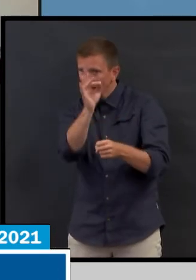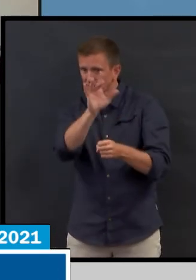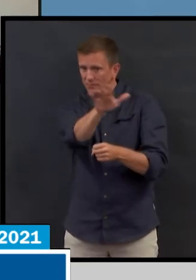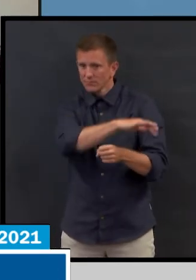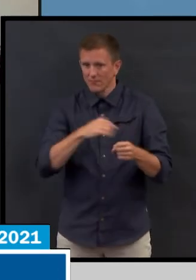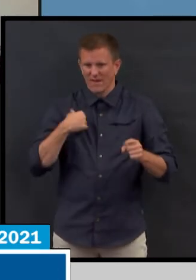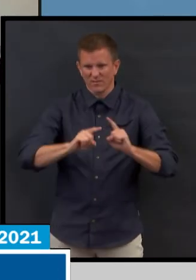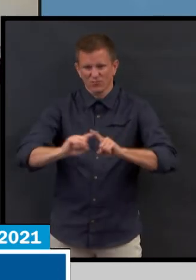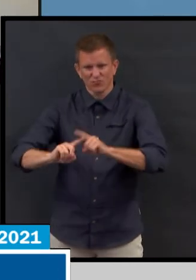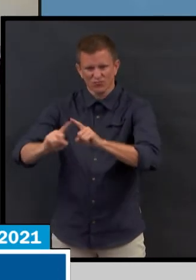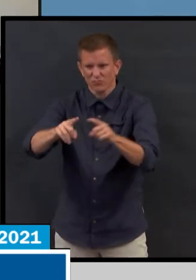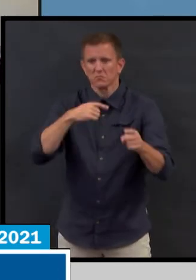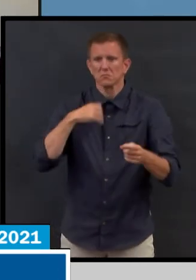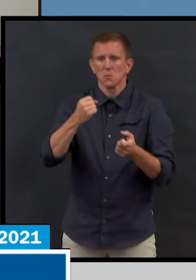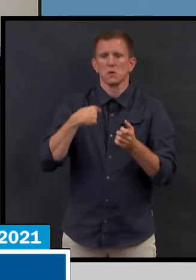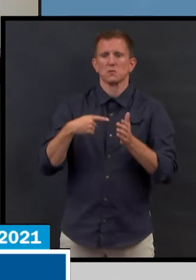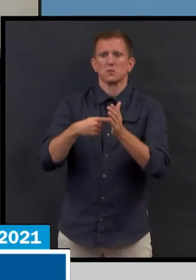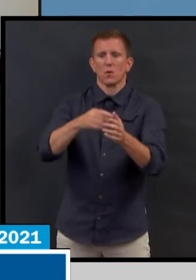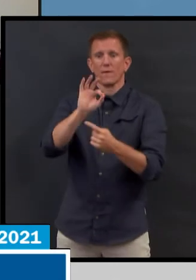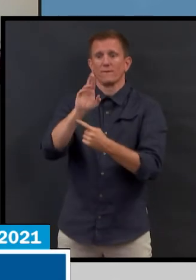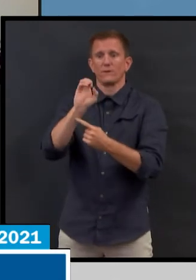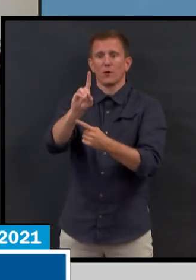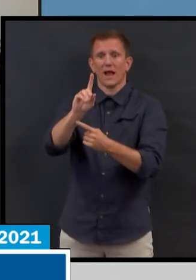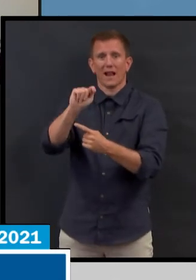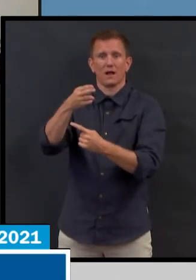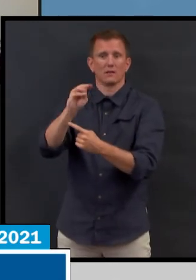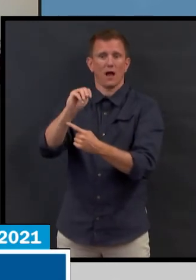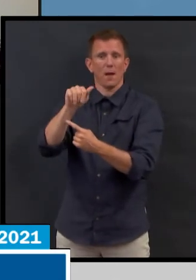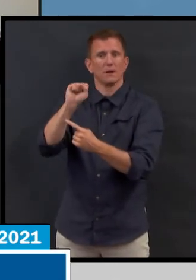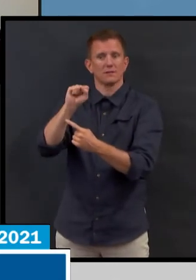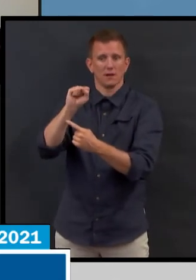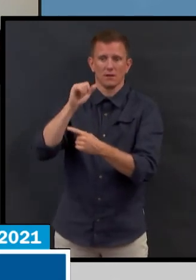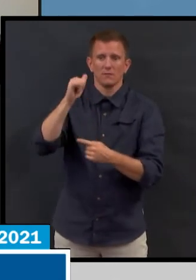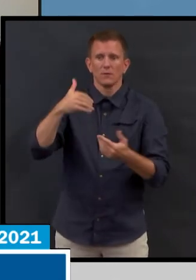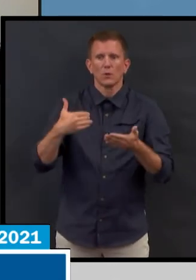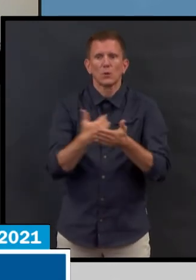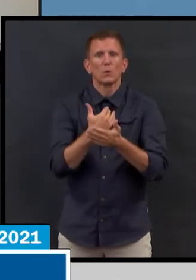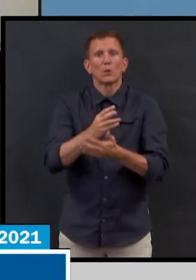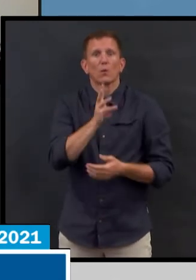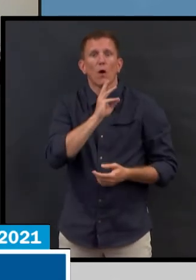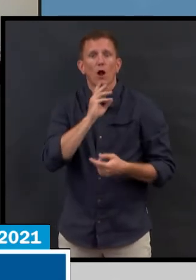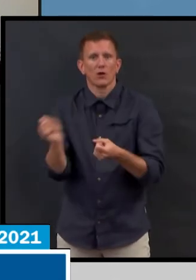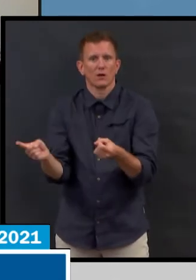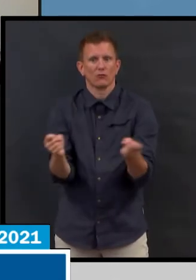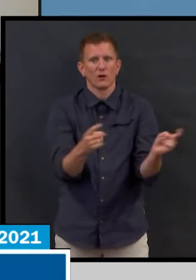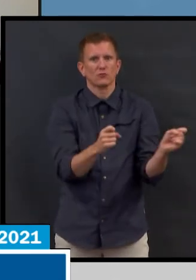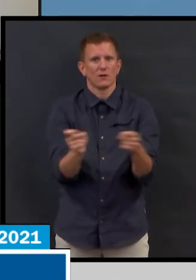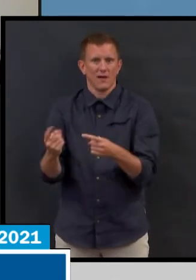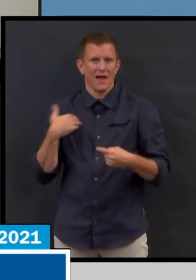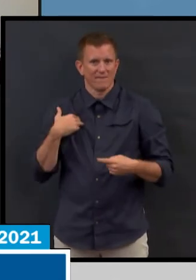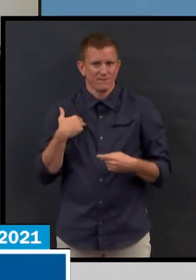the fred thomas park irrigation system this is not as as exciting as some of our other projects